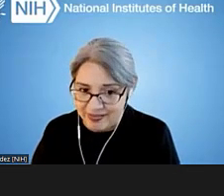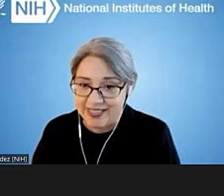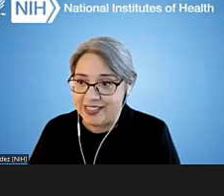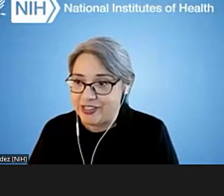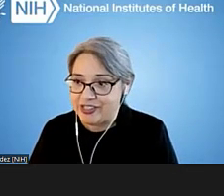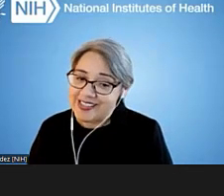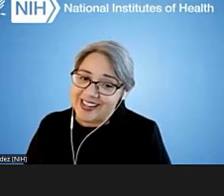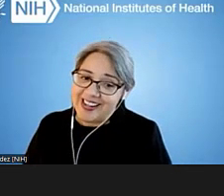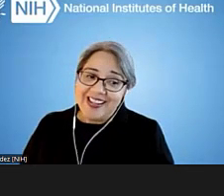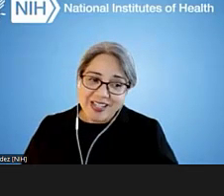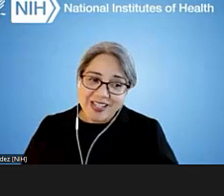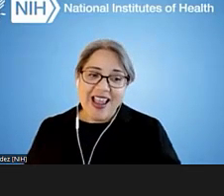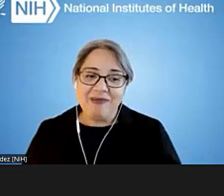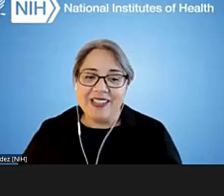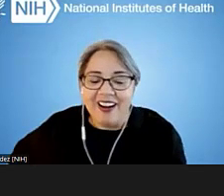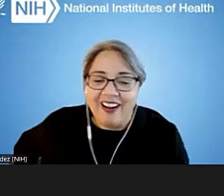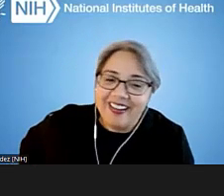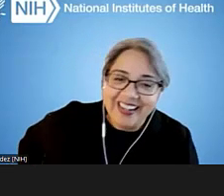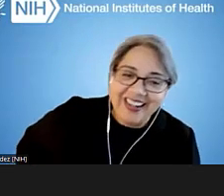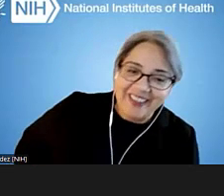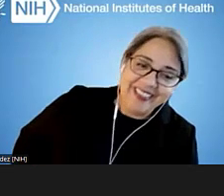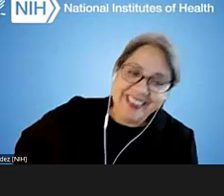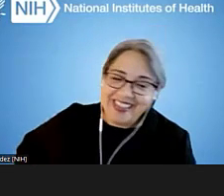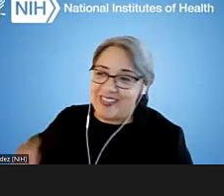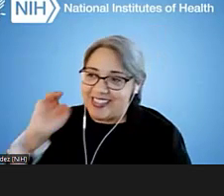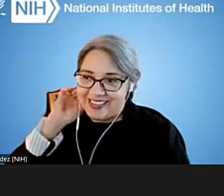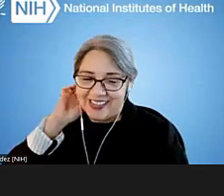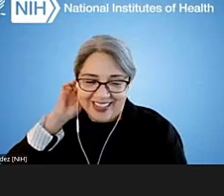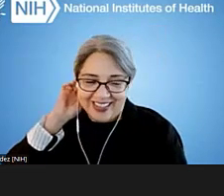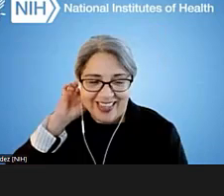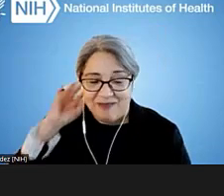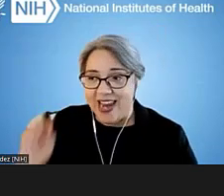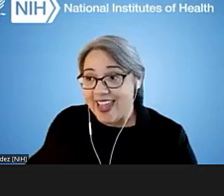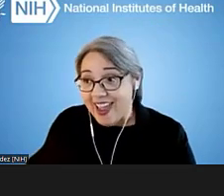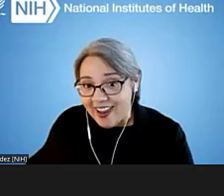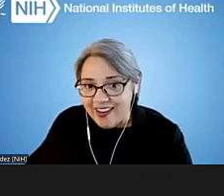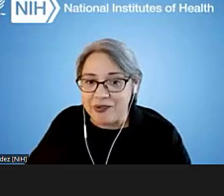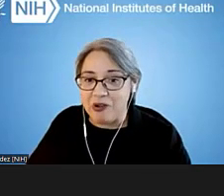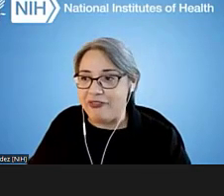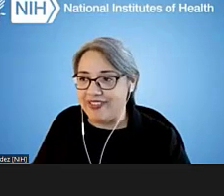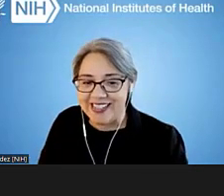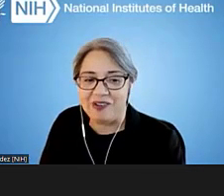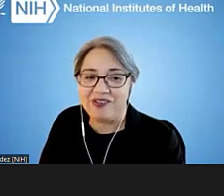institutions sometimes are .. Sometimes they may cave, but hopefully they don't.